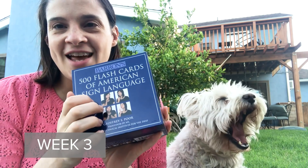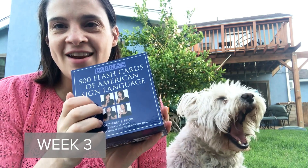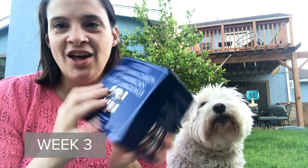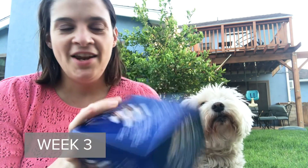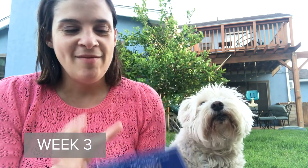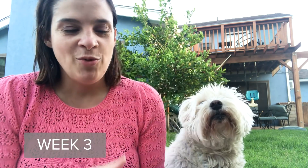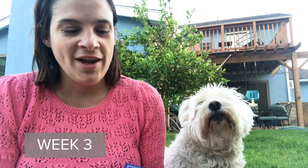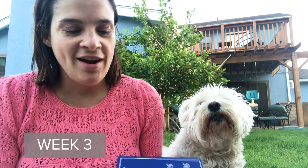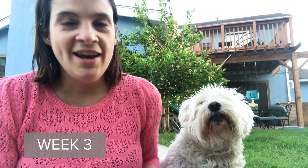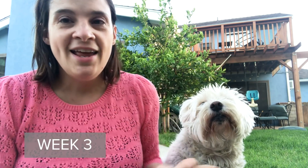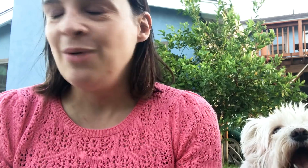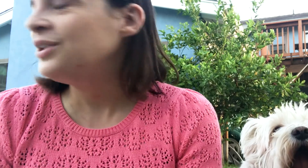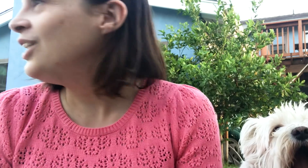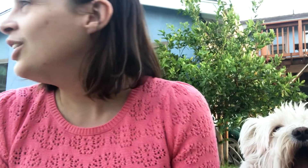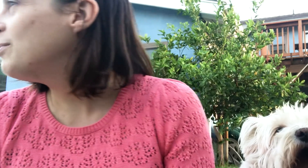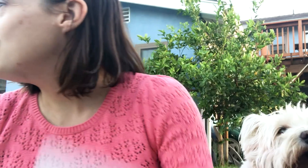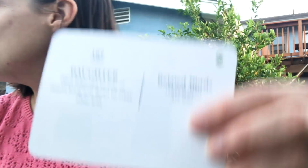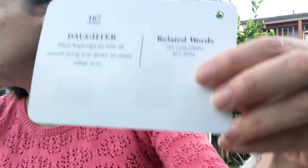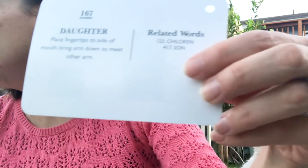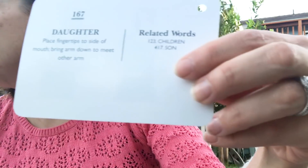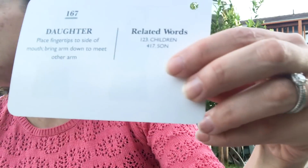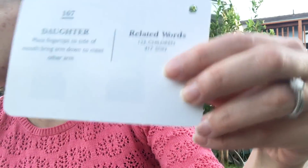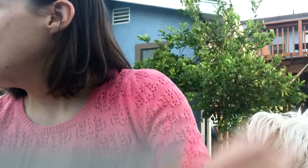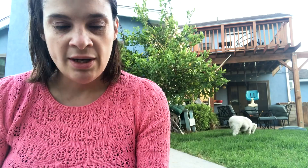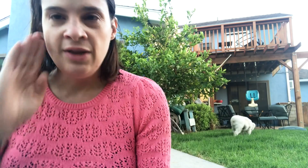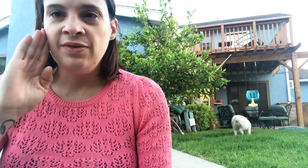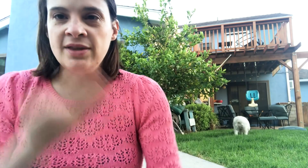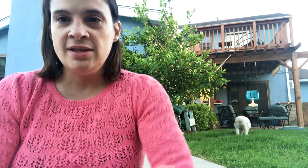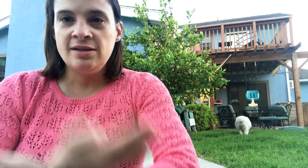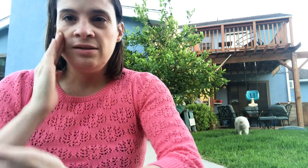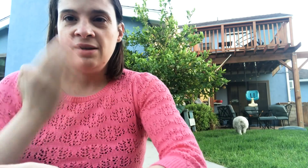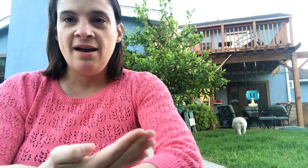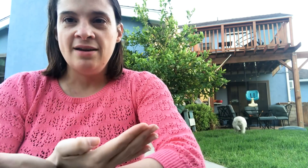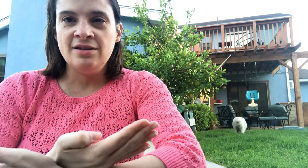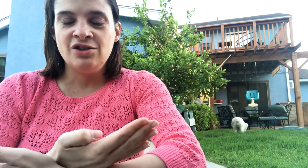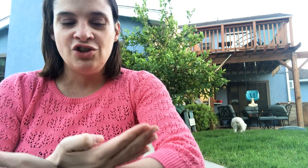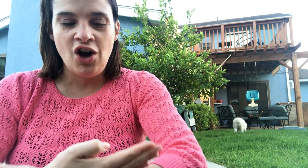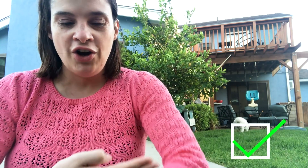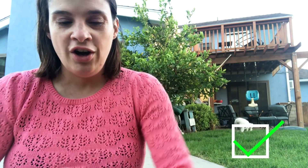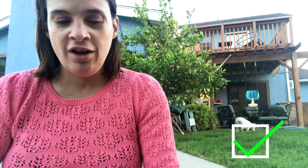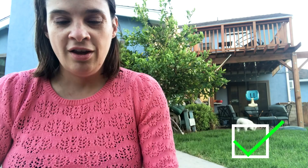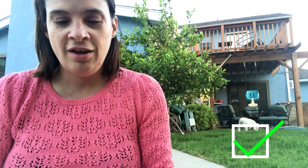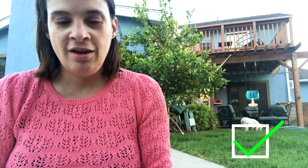that Loni and I have been working on. I will not look, but I'll show you. So this sign is daughter. (bell rings)